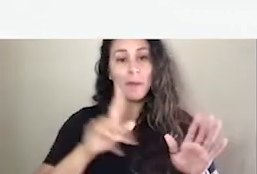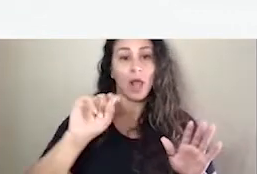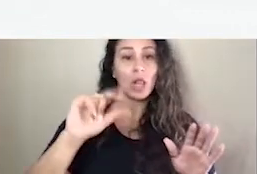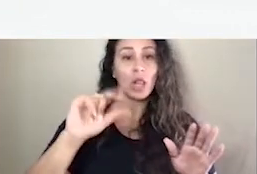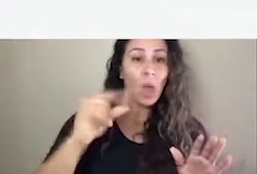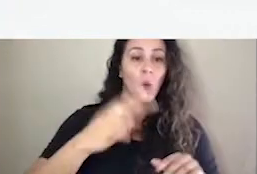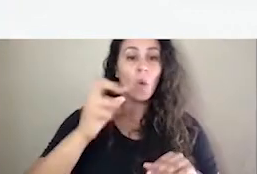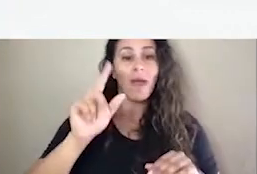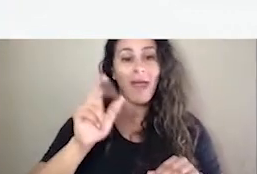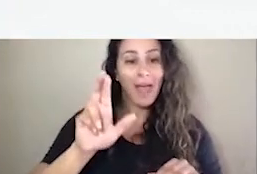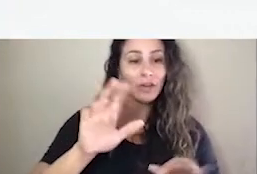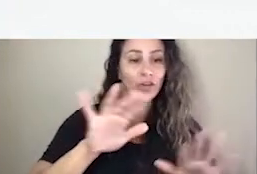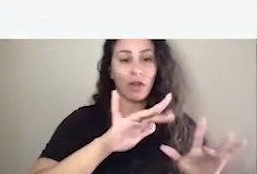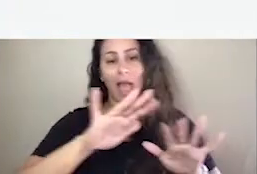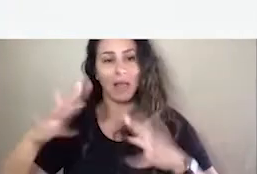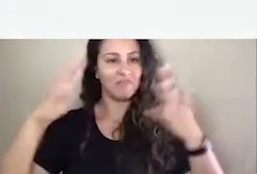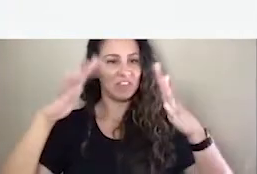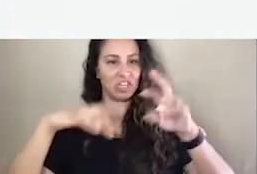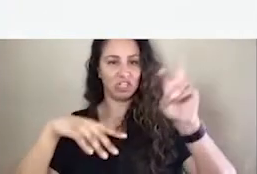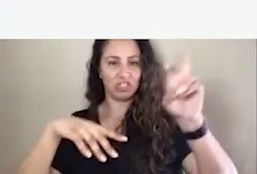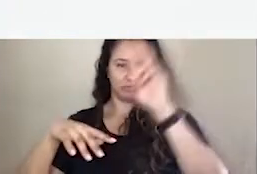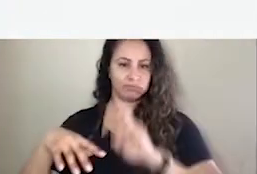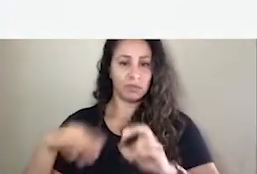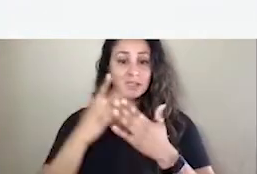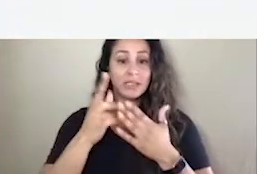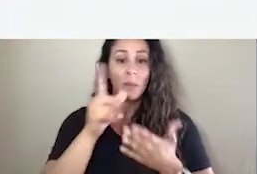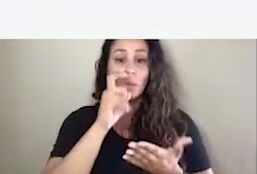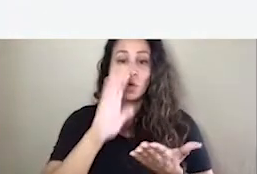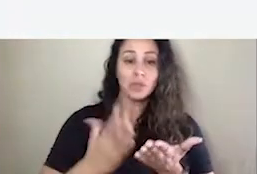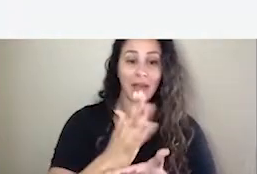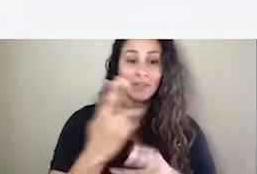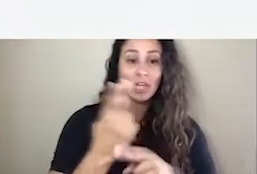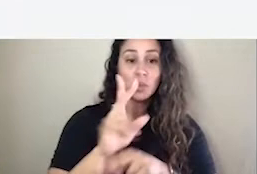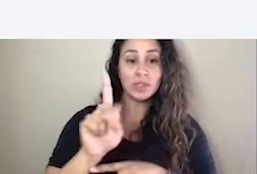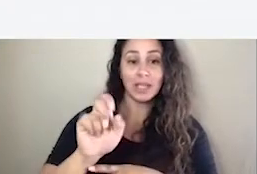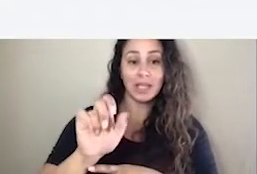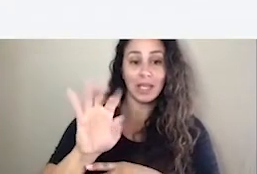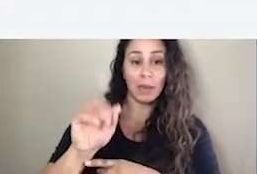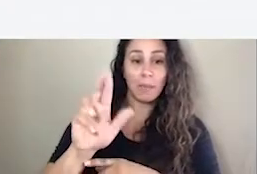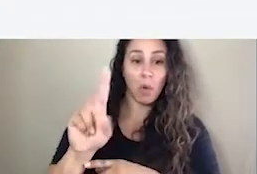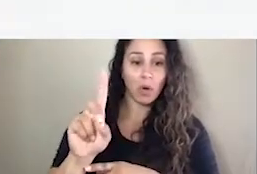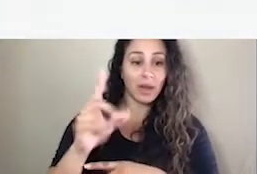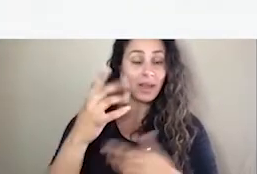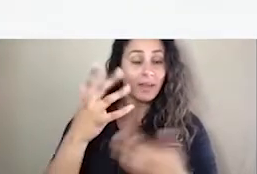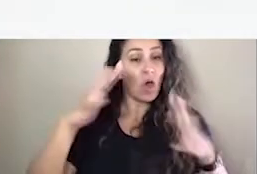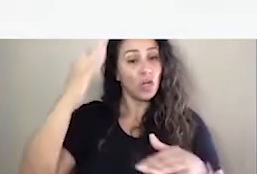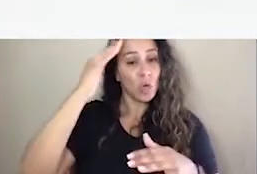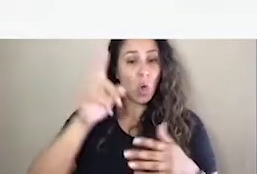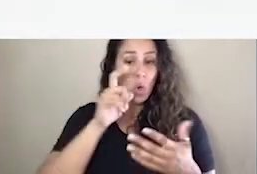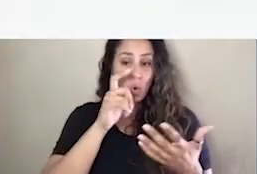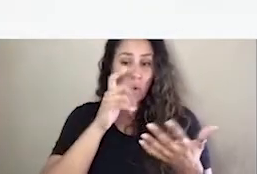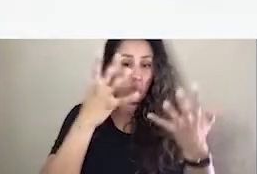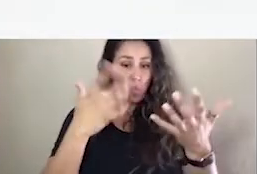AS SOMEONE NAVIGATING A KEYBOARD, IF I KNOW WHAT I WANT TO GET THROUGH, I DON'T WANT TO GO TO THE HEADER EVERY